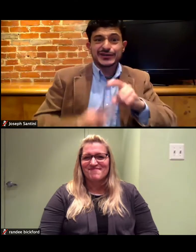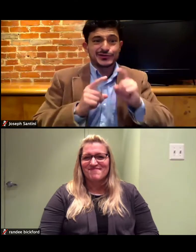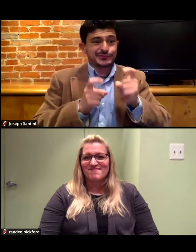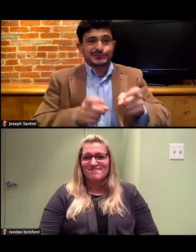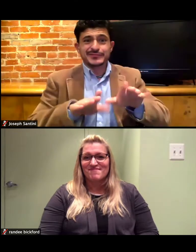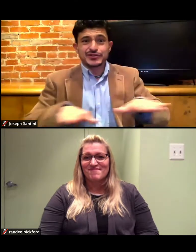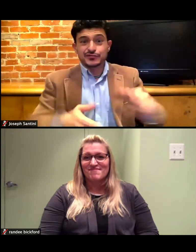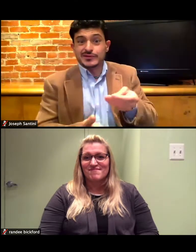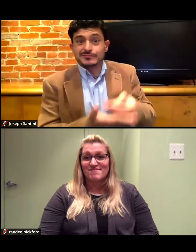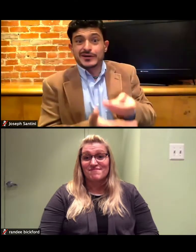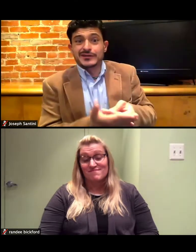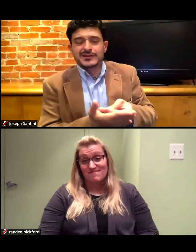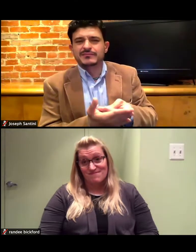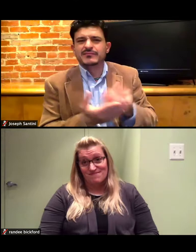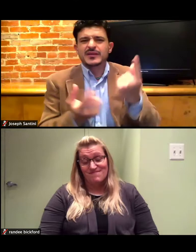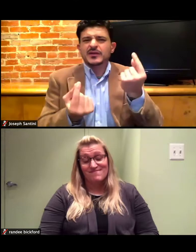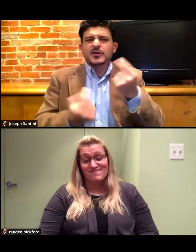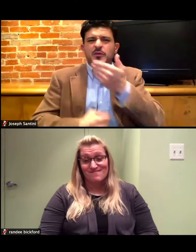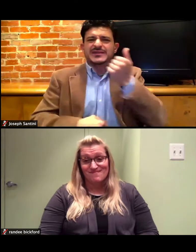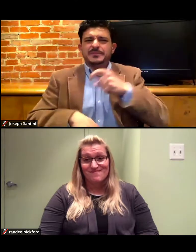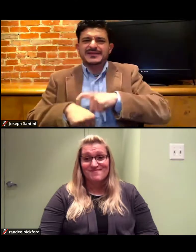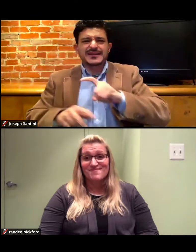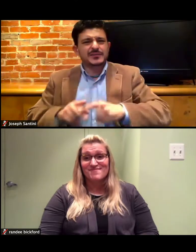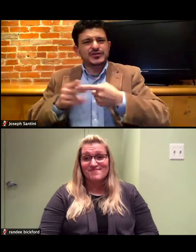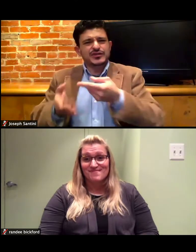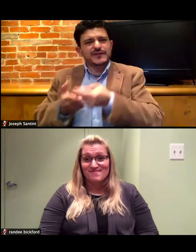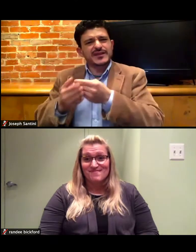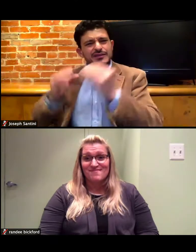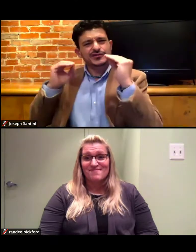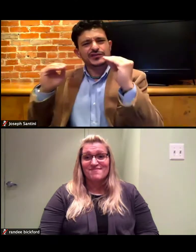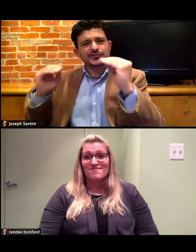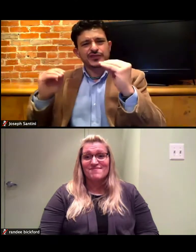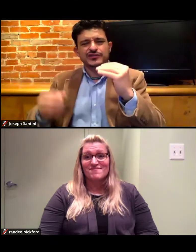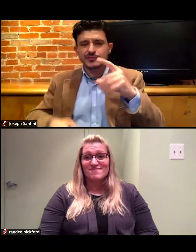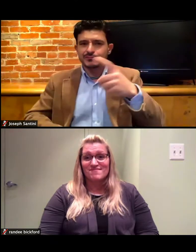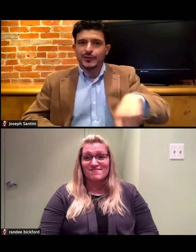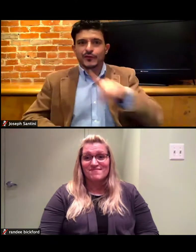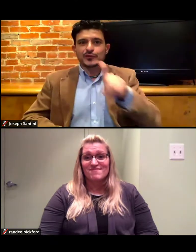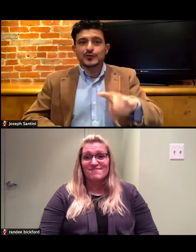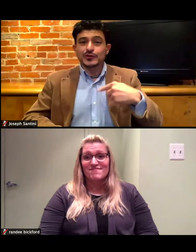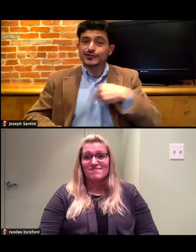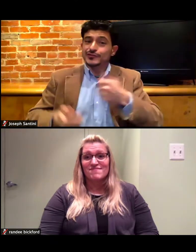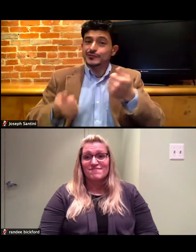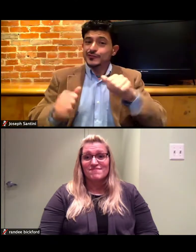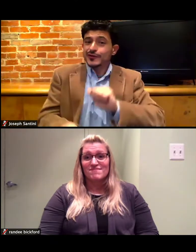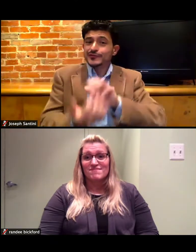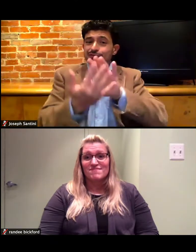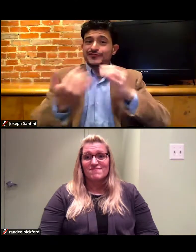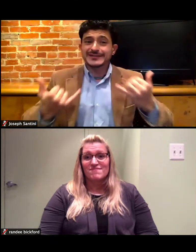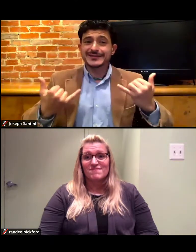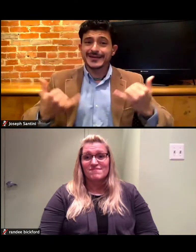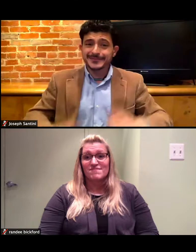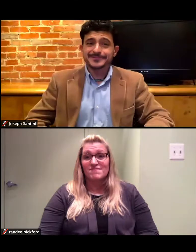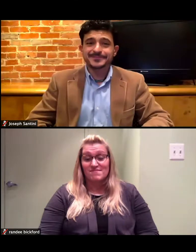then we need to be able to address that. Asking questions like when is the best time to introduce them to or give them money.